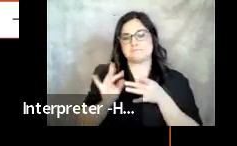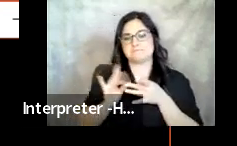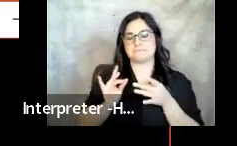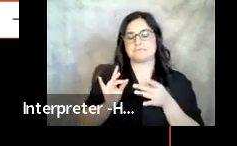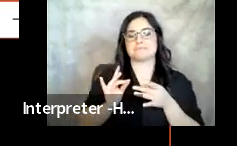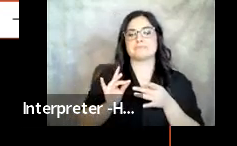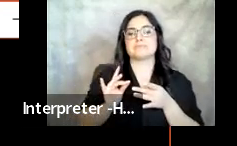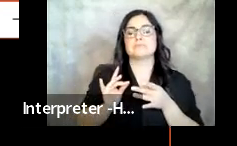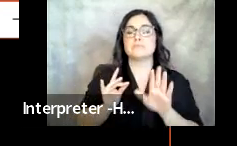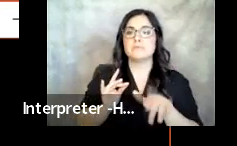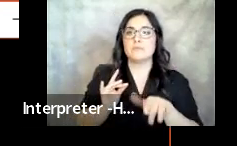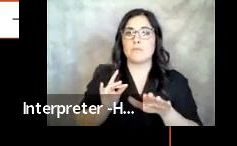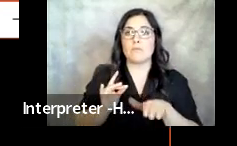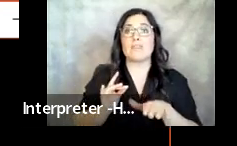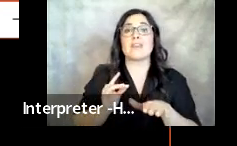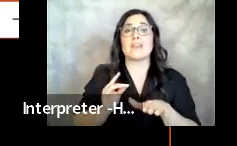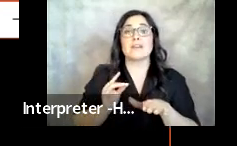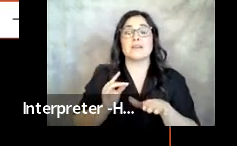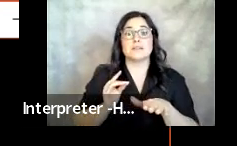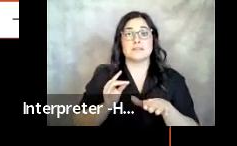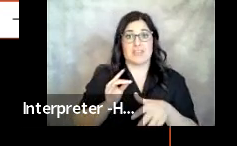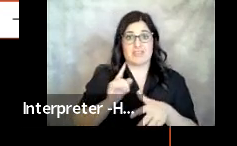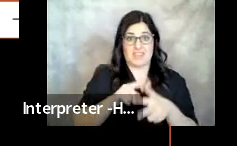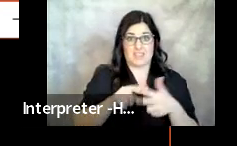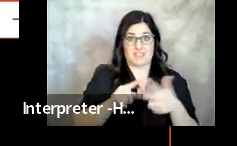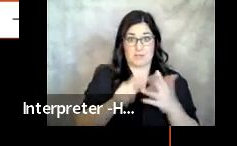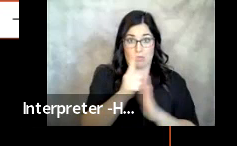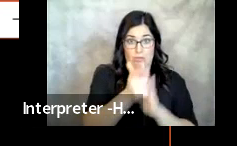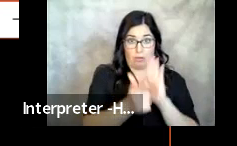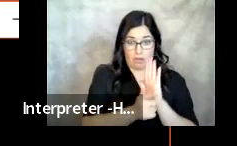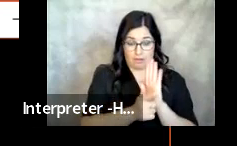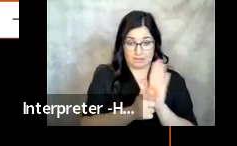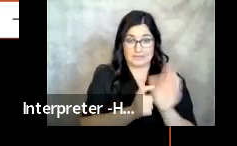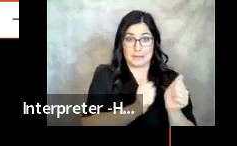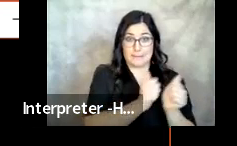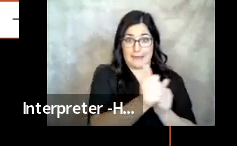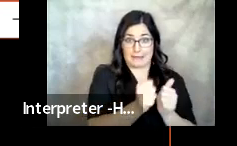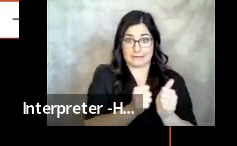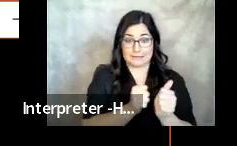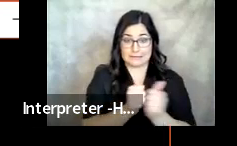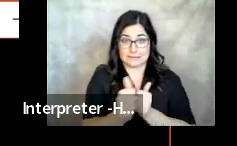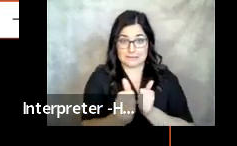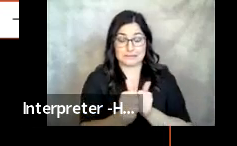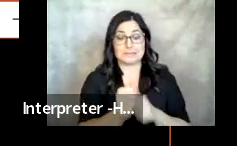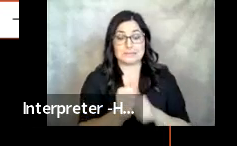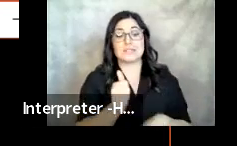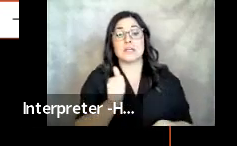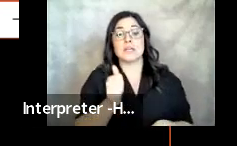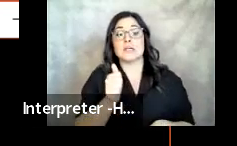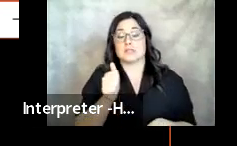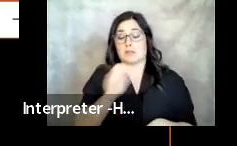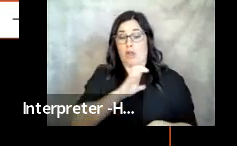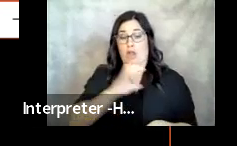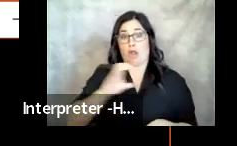Almost none of none of the. Laws that. Are passed. By. Congress,